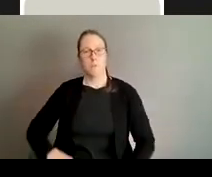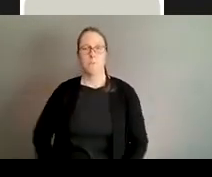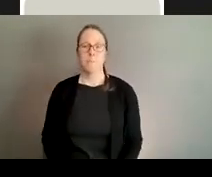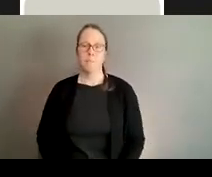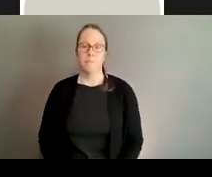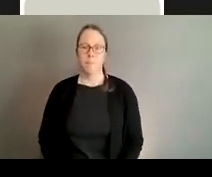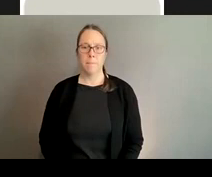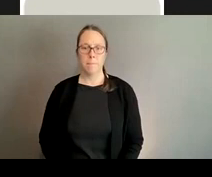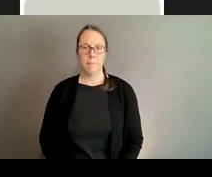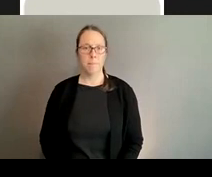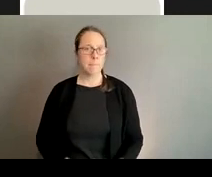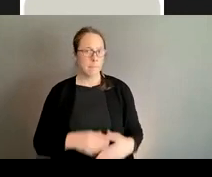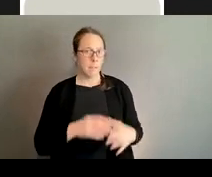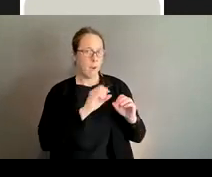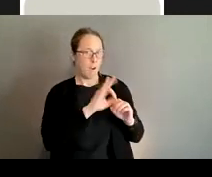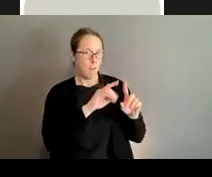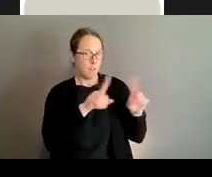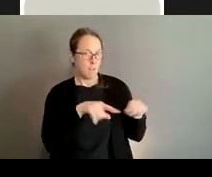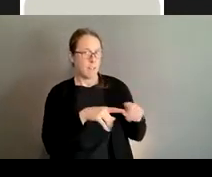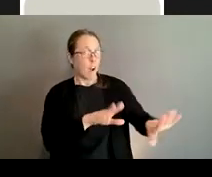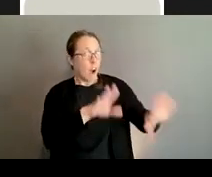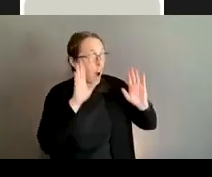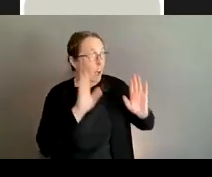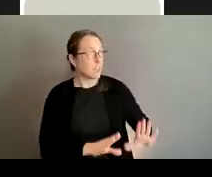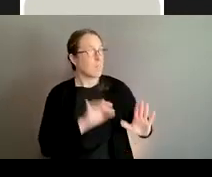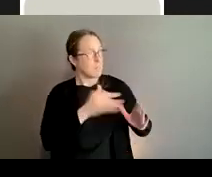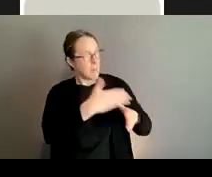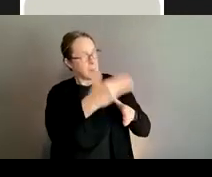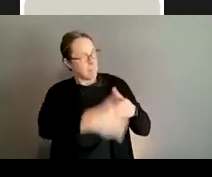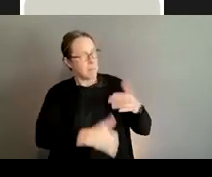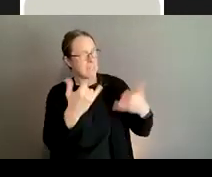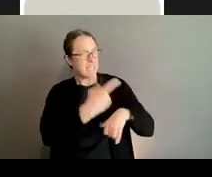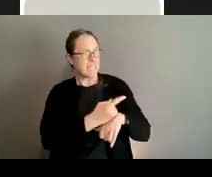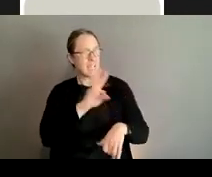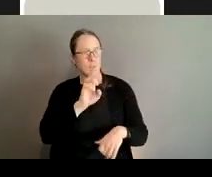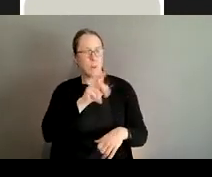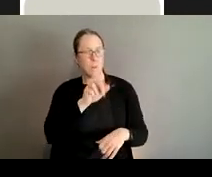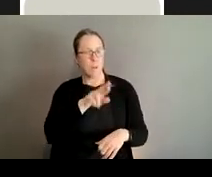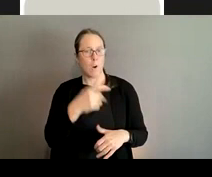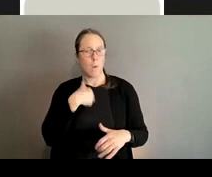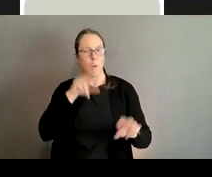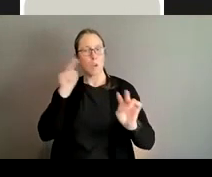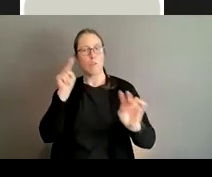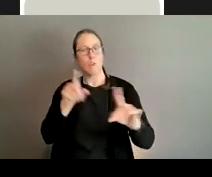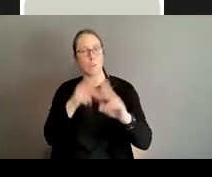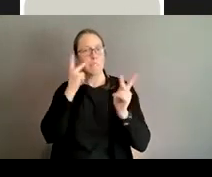Awesome. Well, that concludes today's webinar. We look forward to seeing everyone in Raleigh. Have a great day.